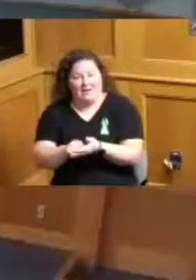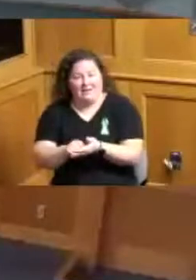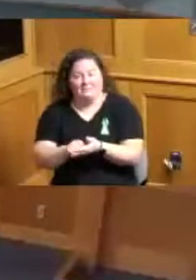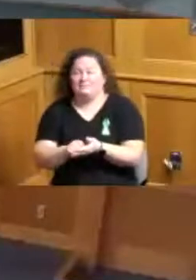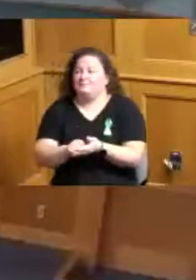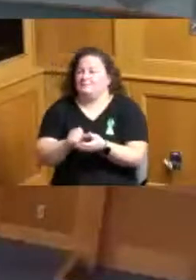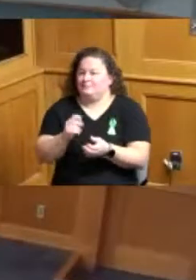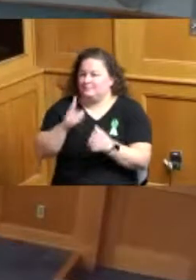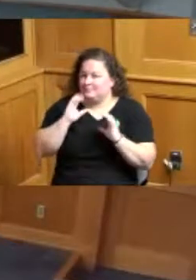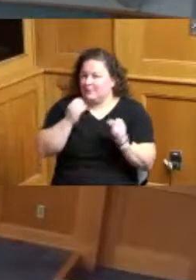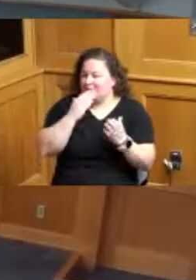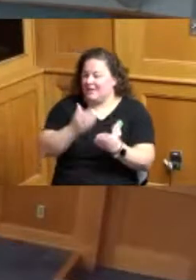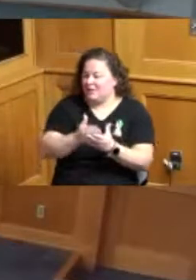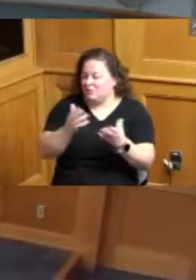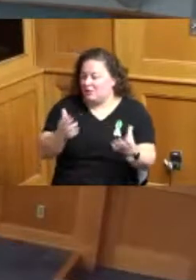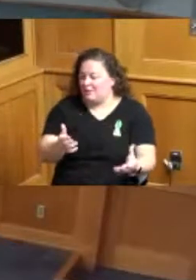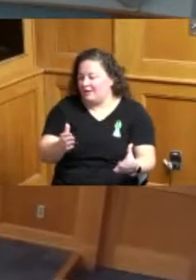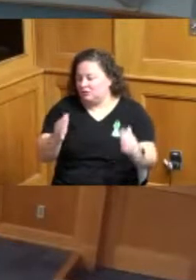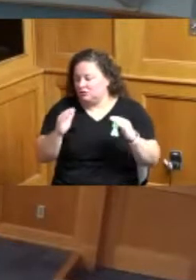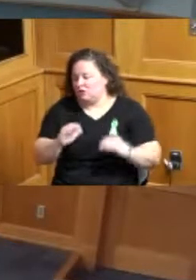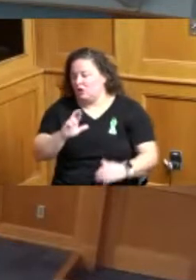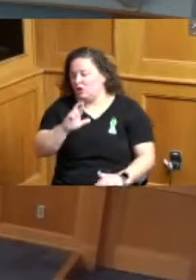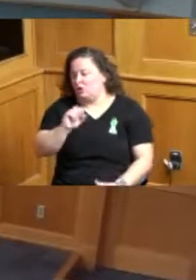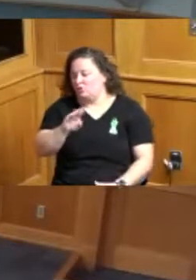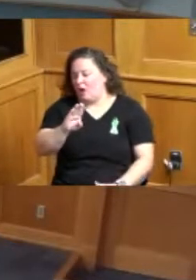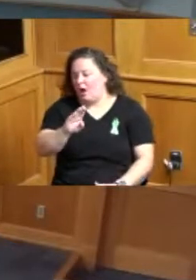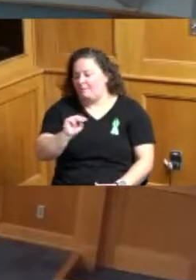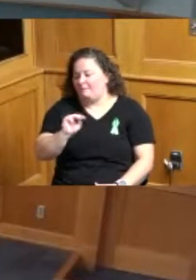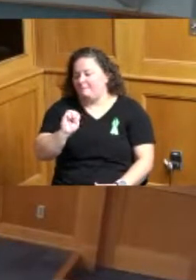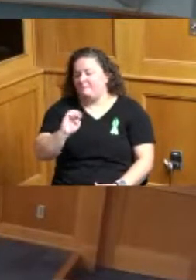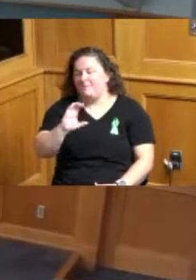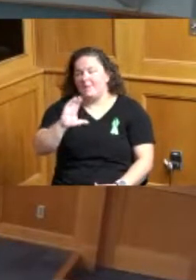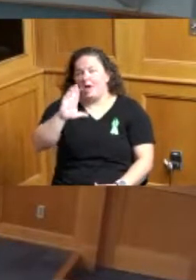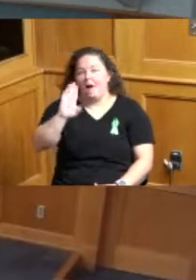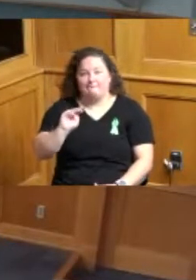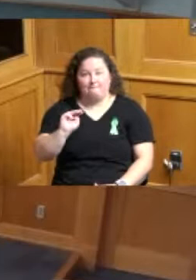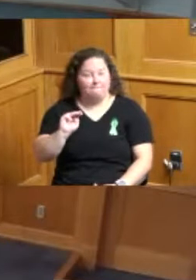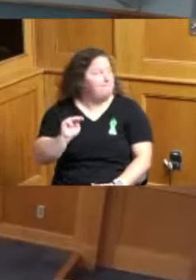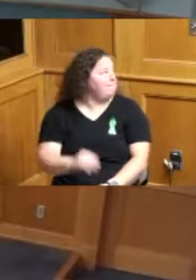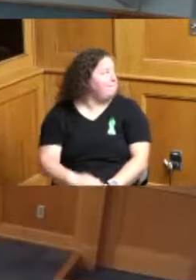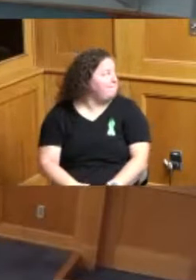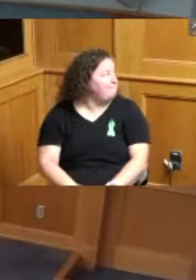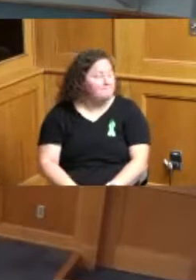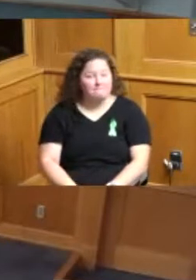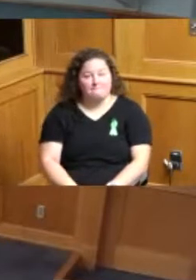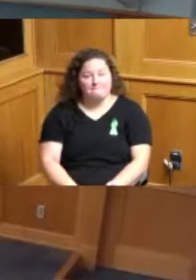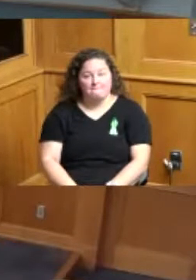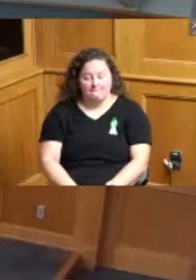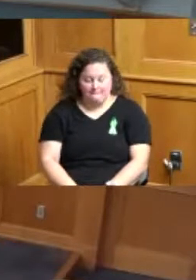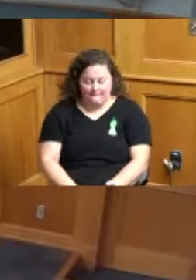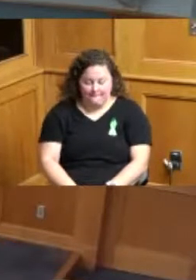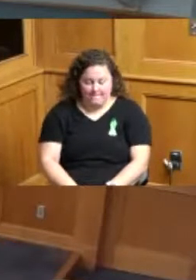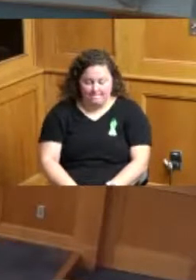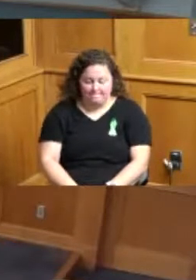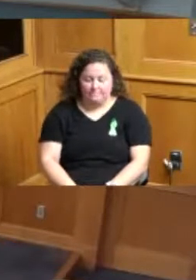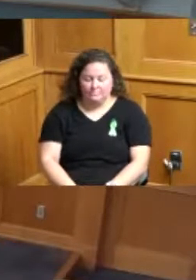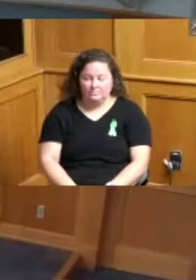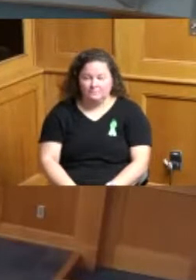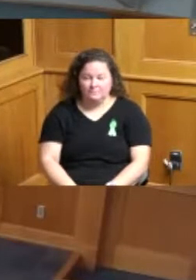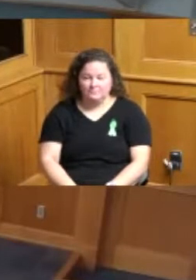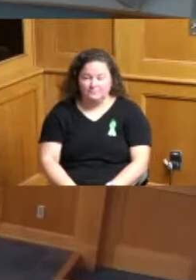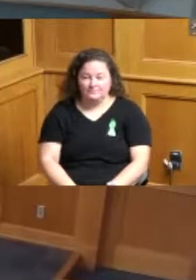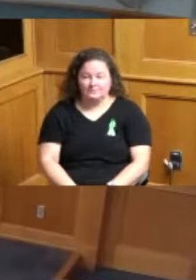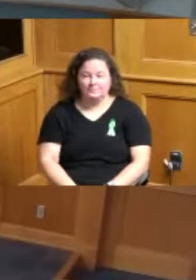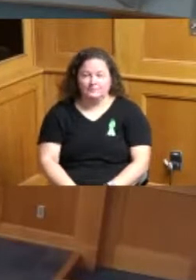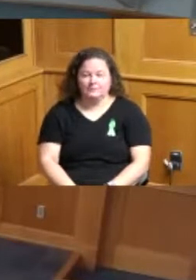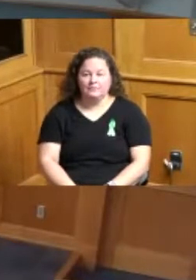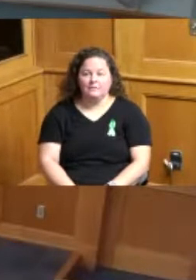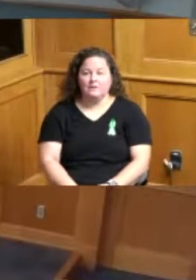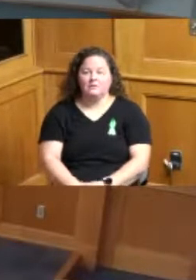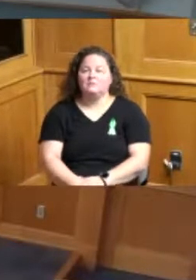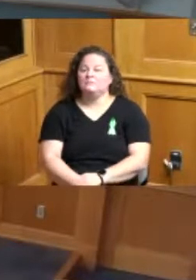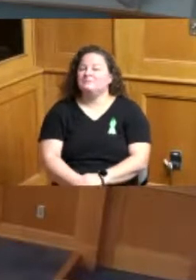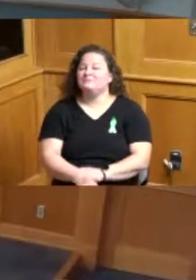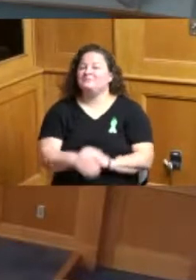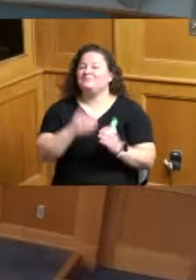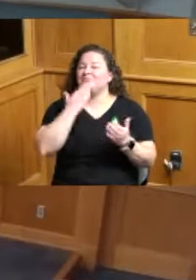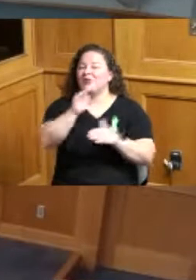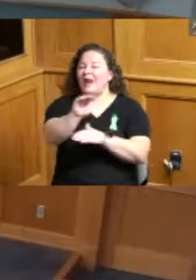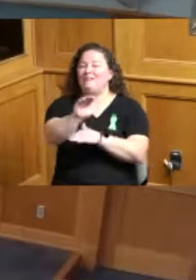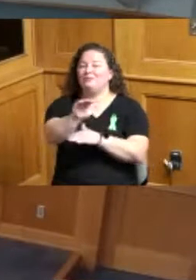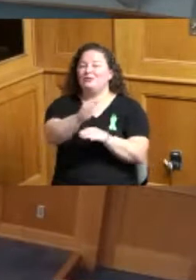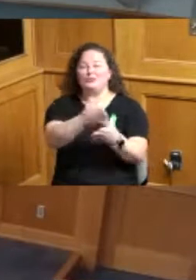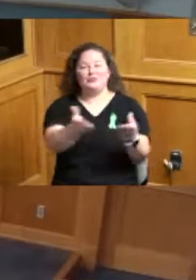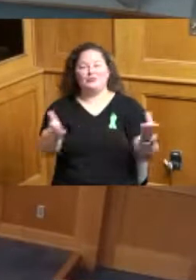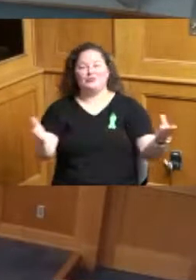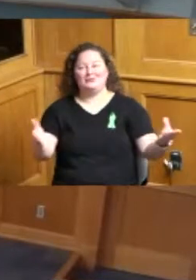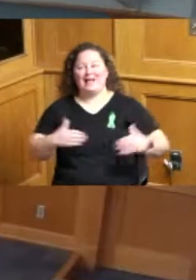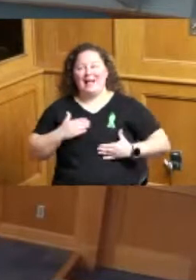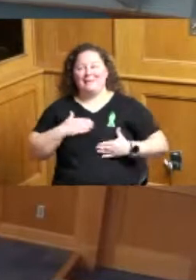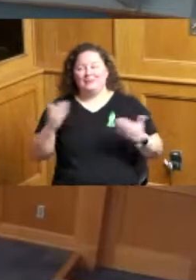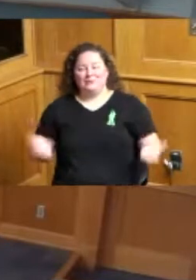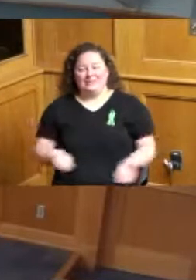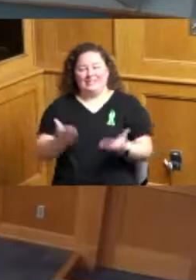Mecum County Commissioners it's great to be here my name is Bob Mecum